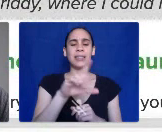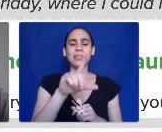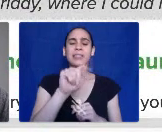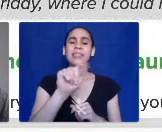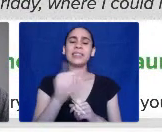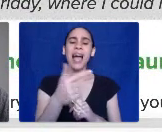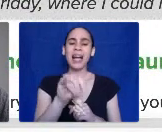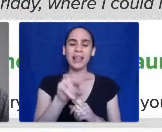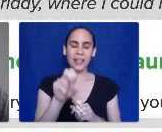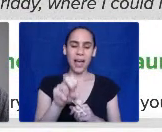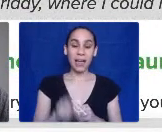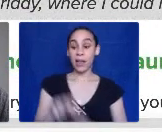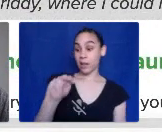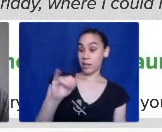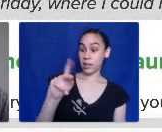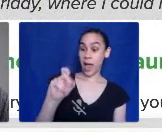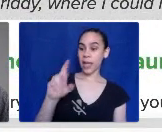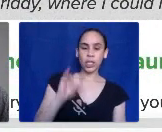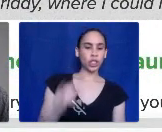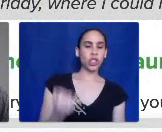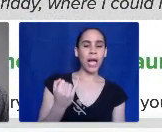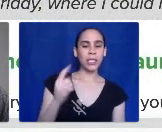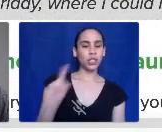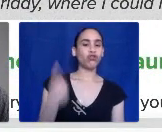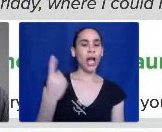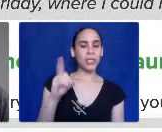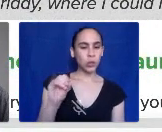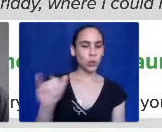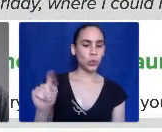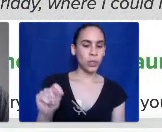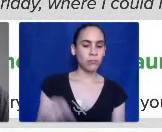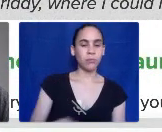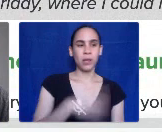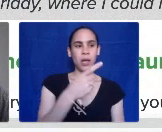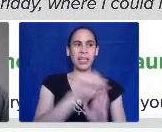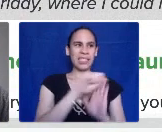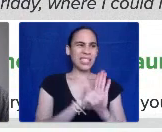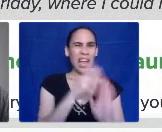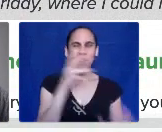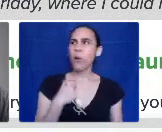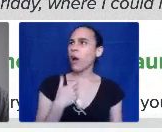state farm uh what is it uh just a good just uh wait i forgot the farm tagline that's really funny